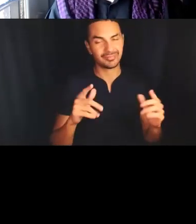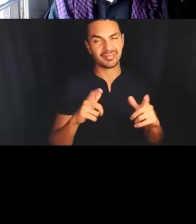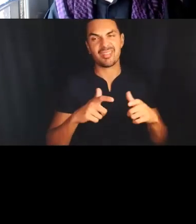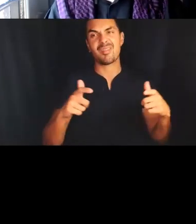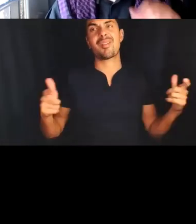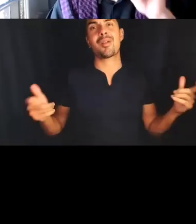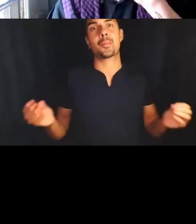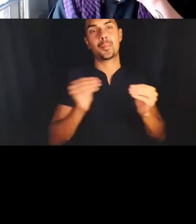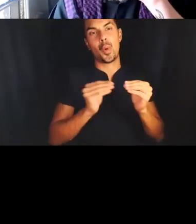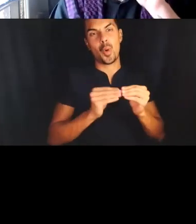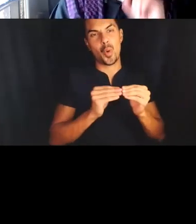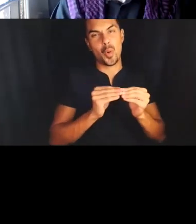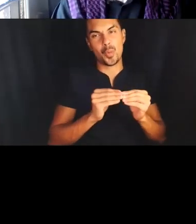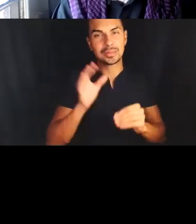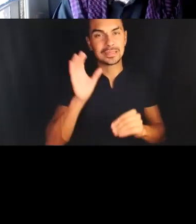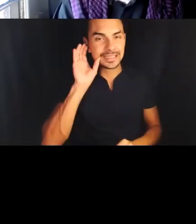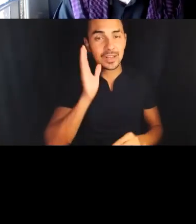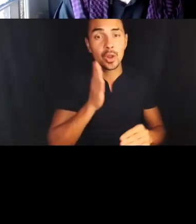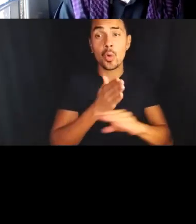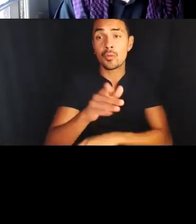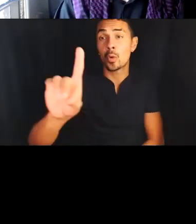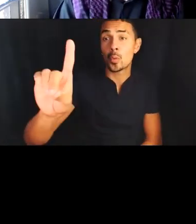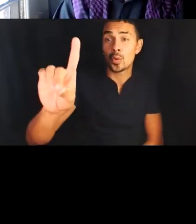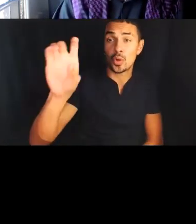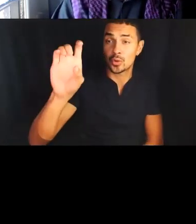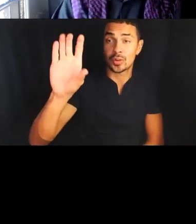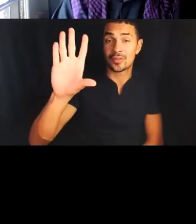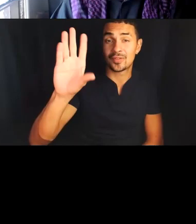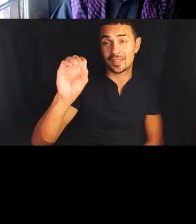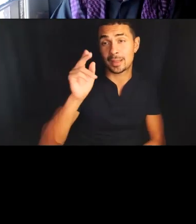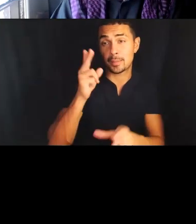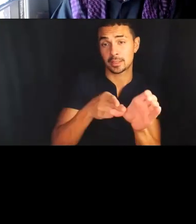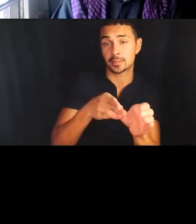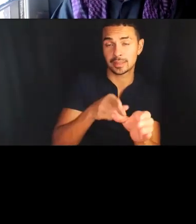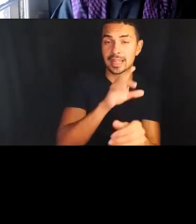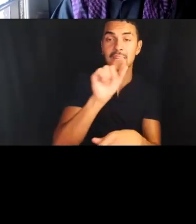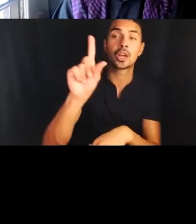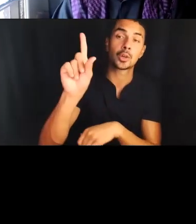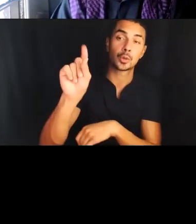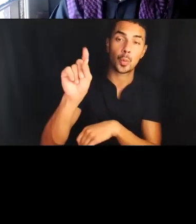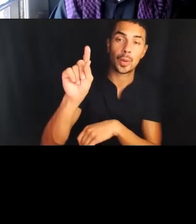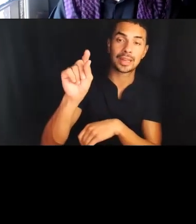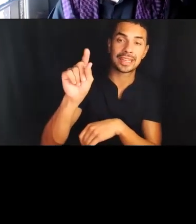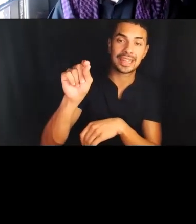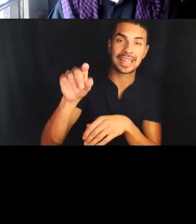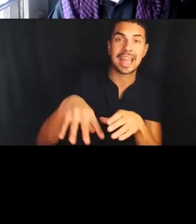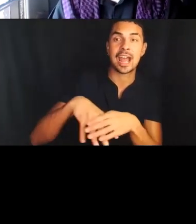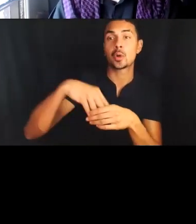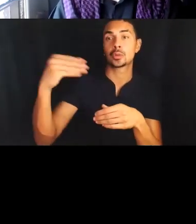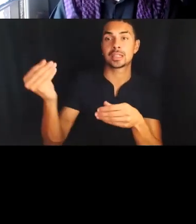We had a total of 150 participants and we had 20 outside facilitators or co-facilitators.